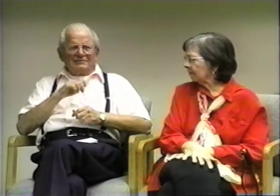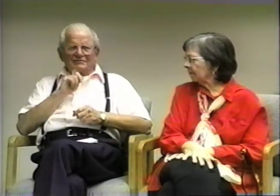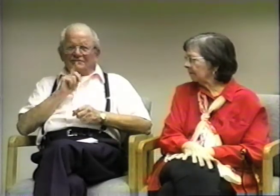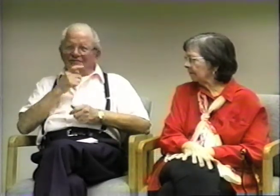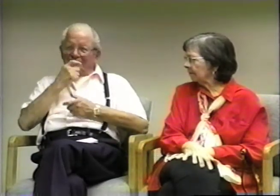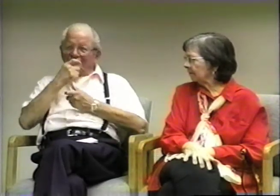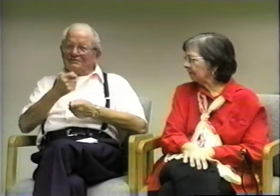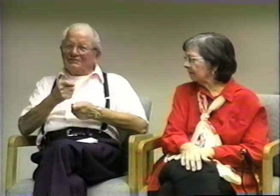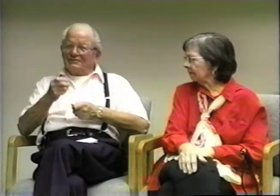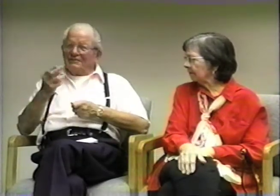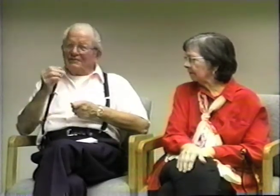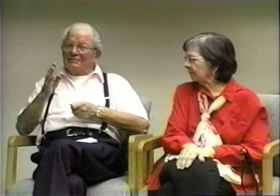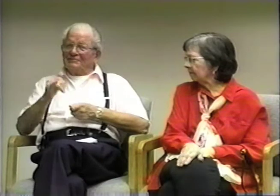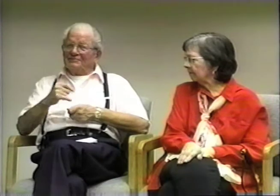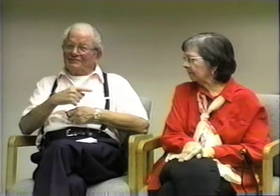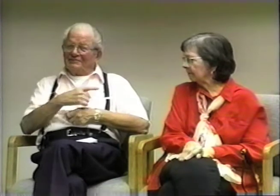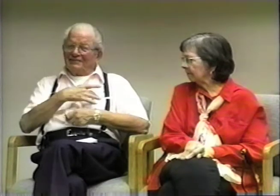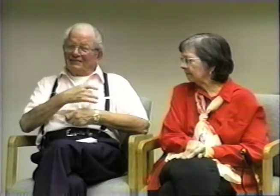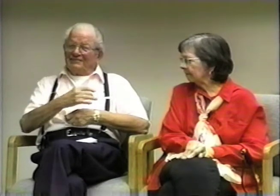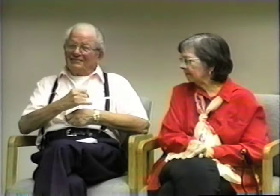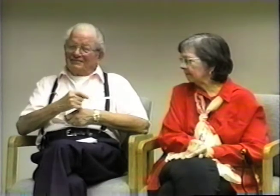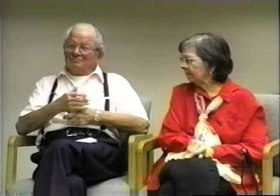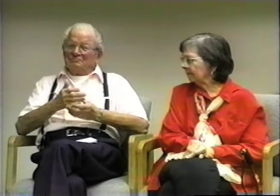Picking on me? Hmm. That's an interesting hobby.